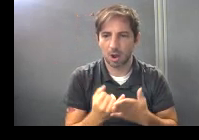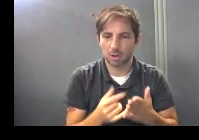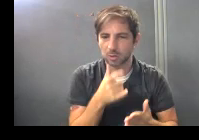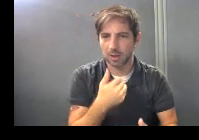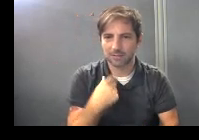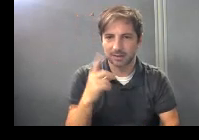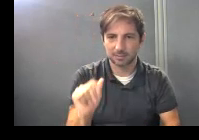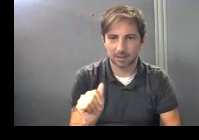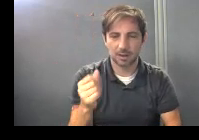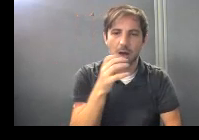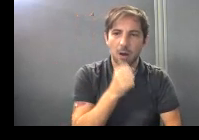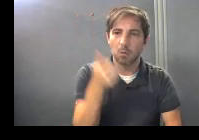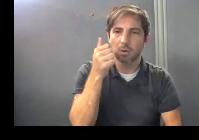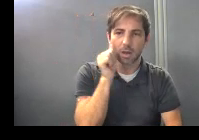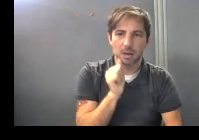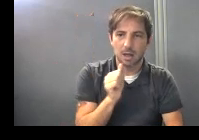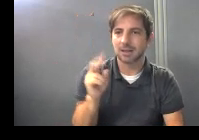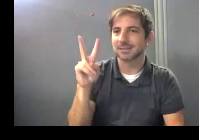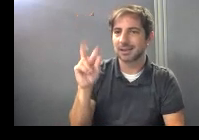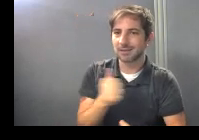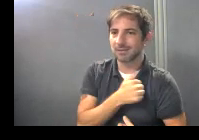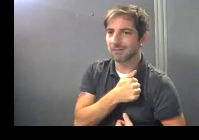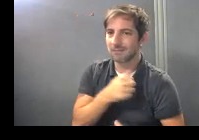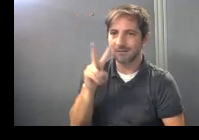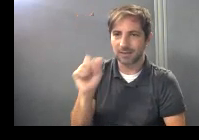OLDER ADULTS, VETERANS AND PEOPLE WITH INSTITUTIONAL STUDIES.